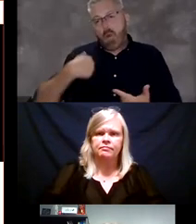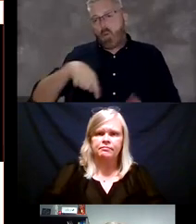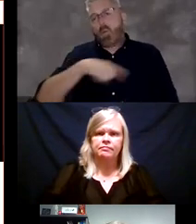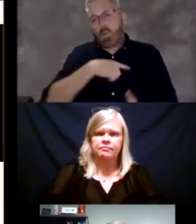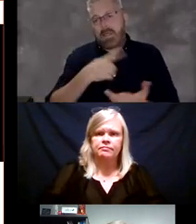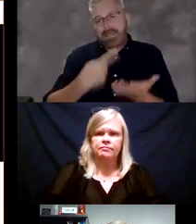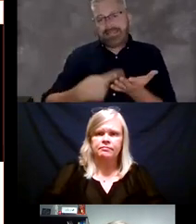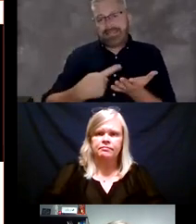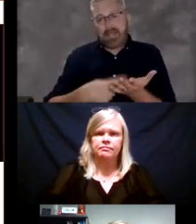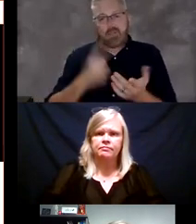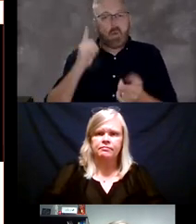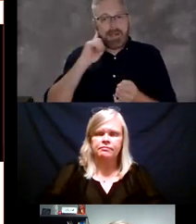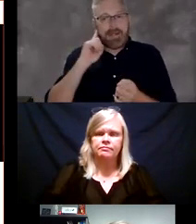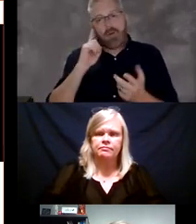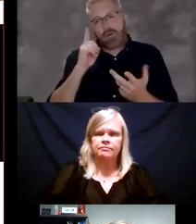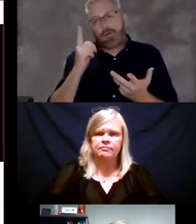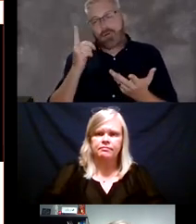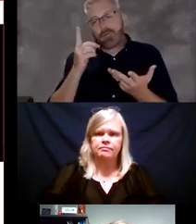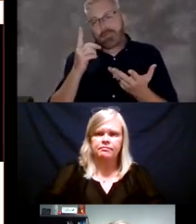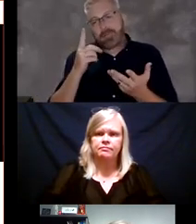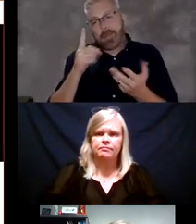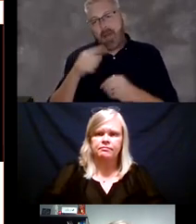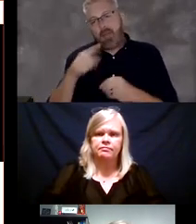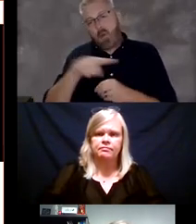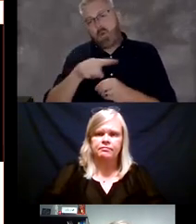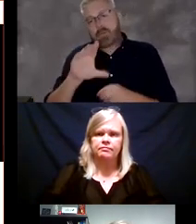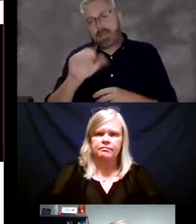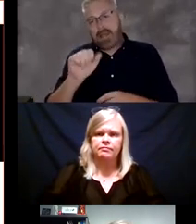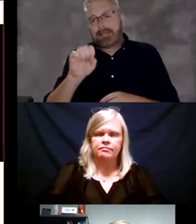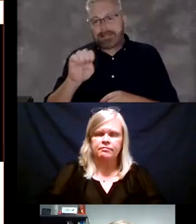OR HEAR ABOUT. AGAIN, IF SOMEONE, YOU KNOW, IF